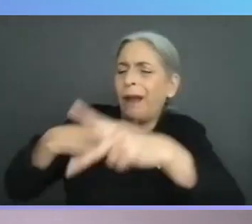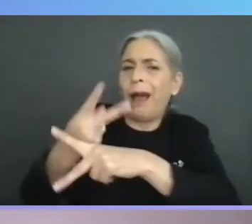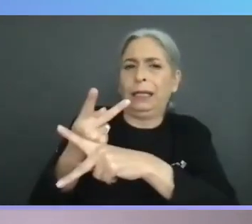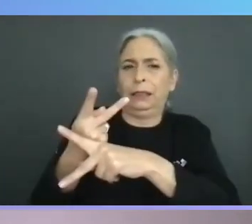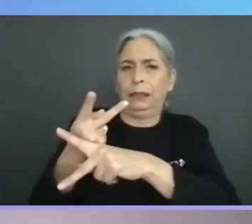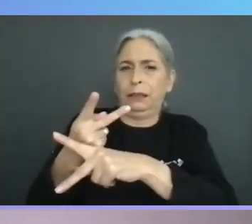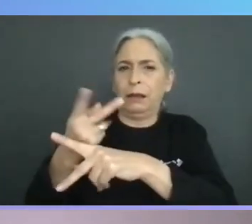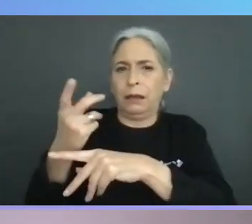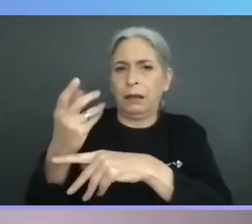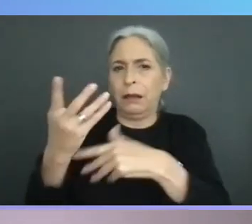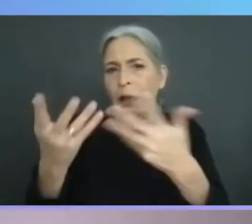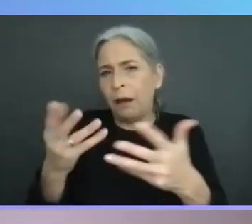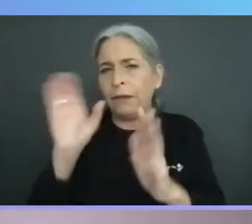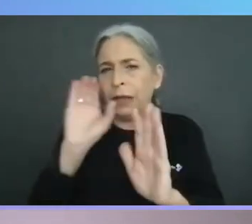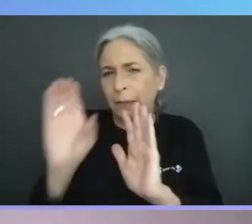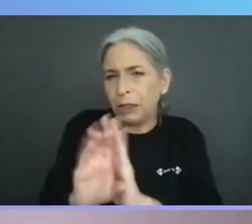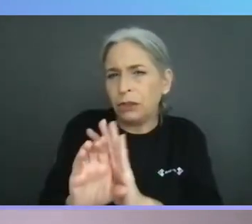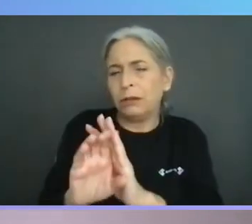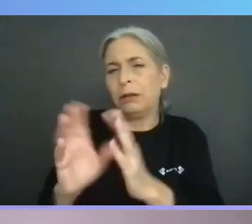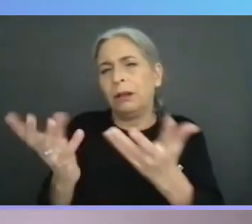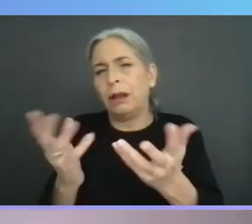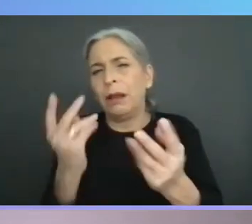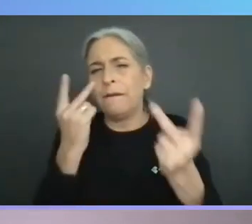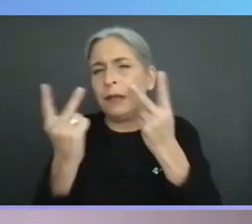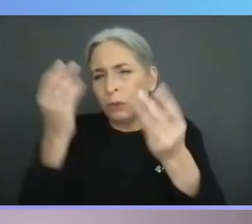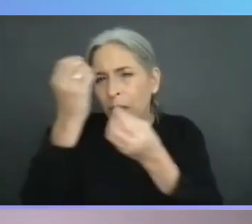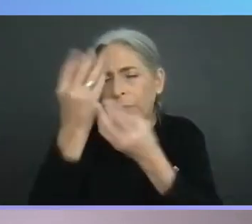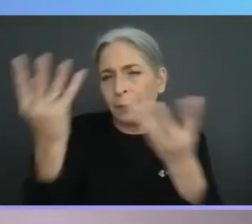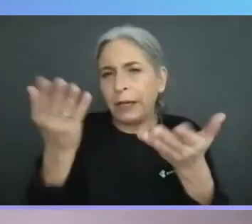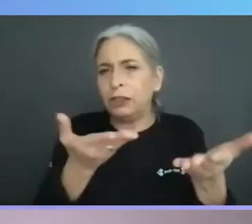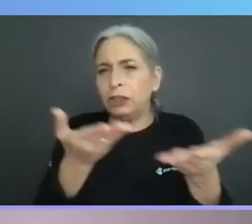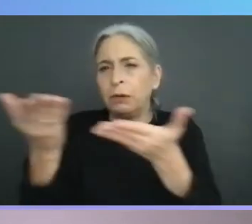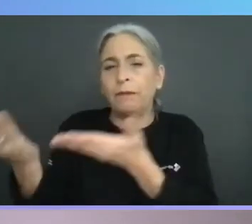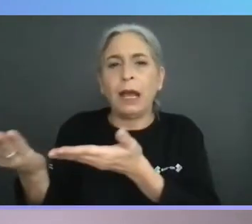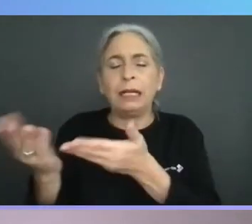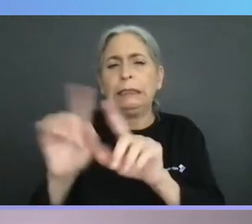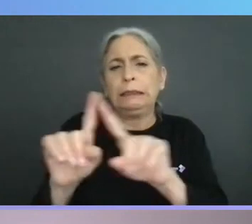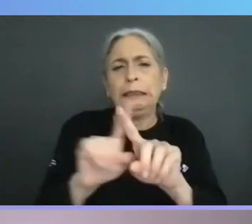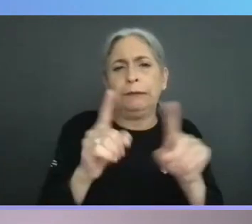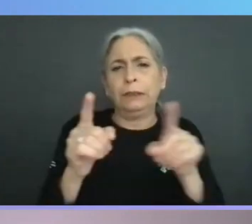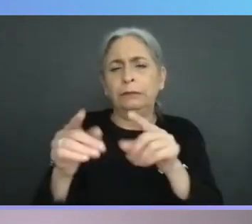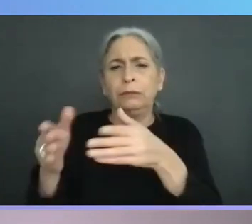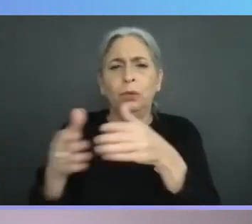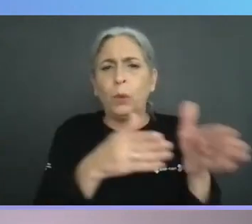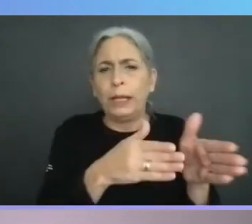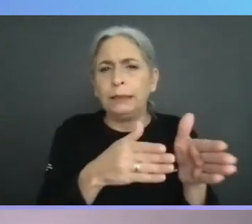images that we're talking about uh visual information gets provided and used in different ways. And those include things